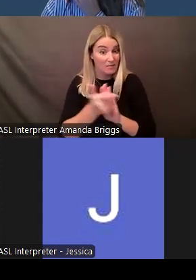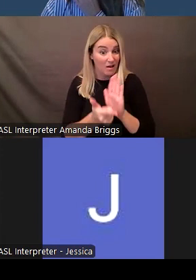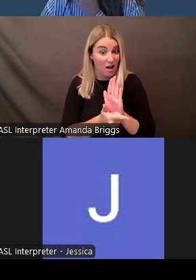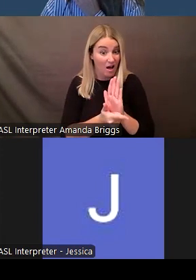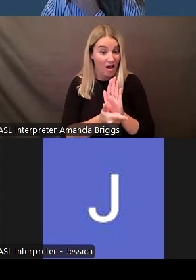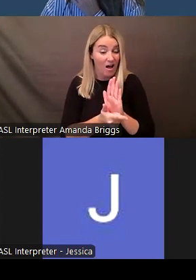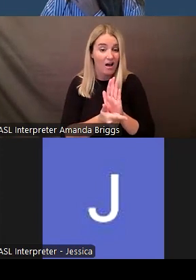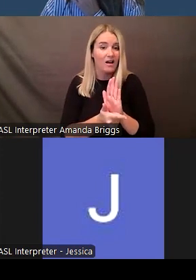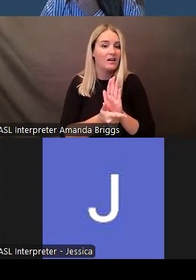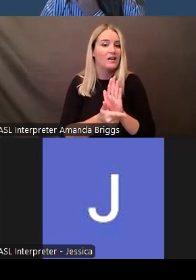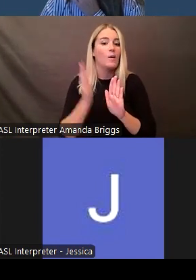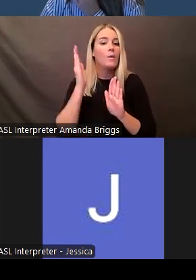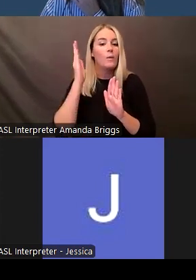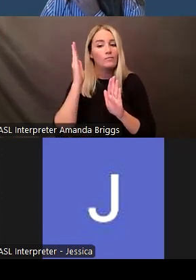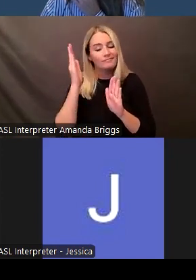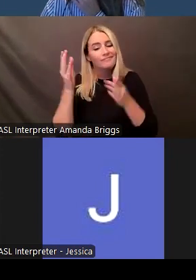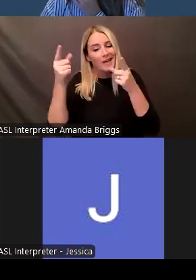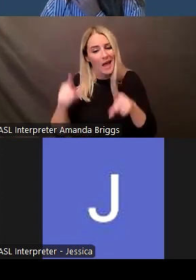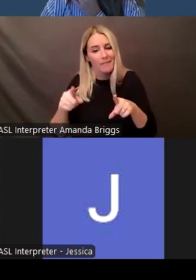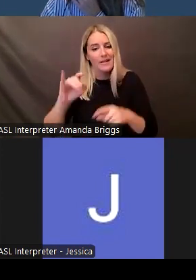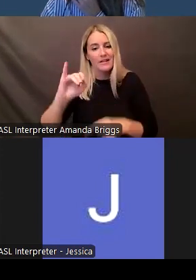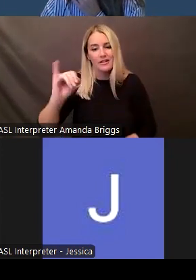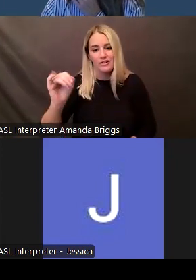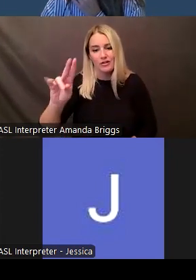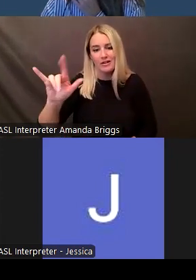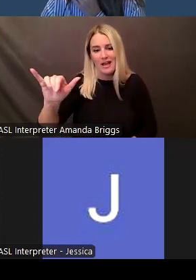until July 2026, at the earliest.